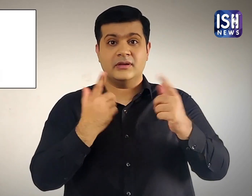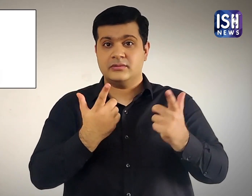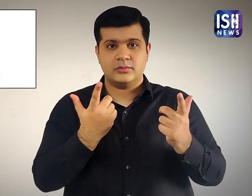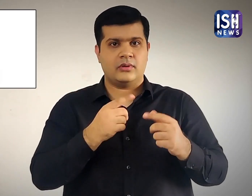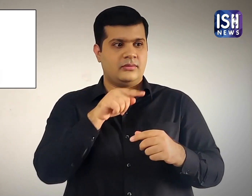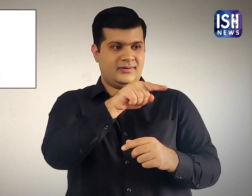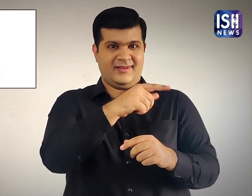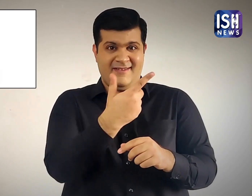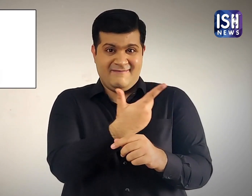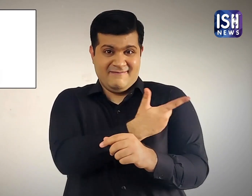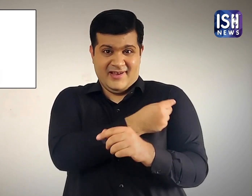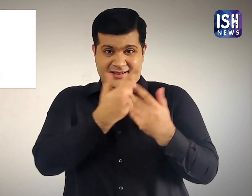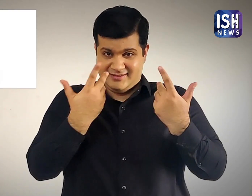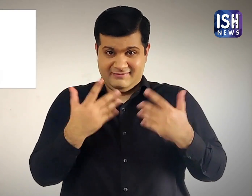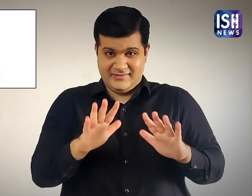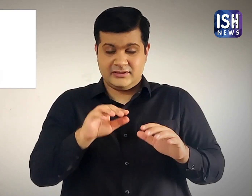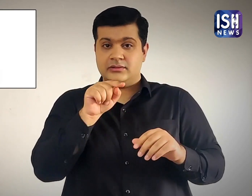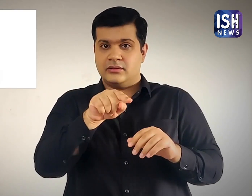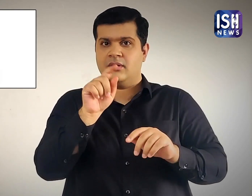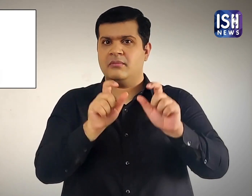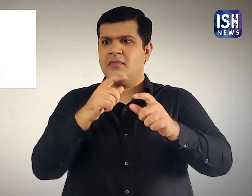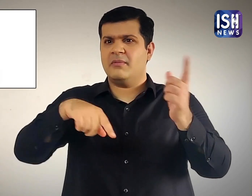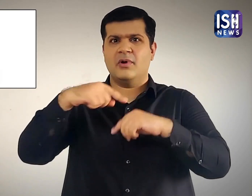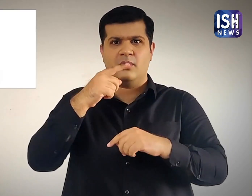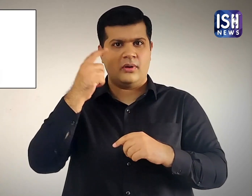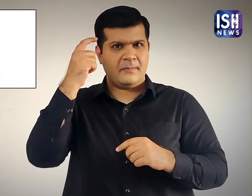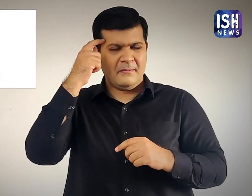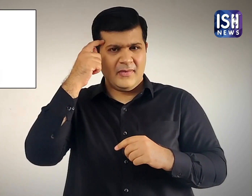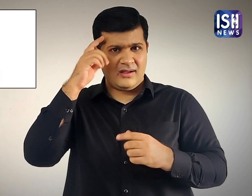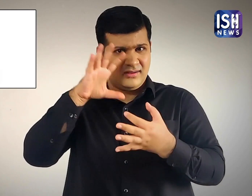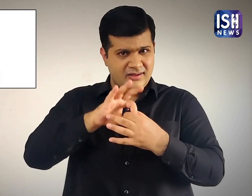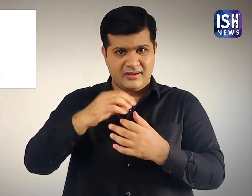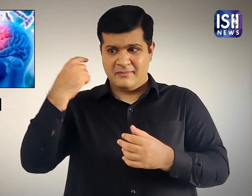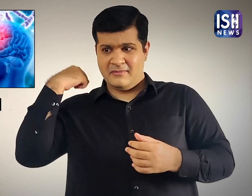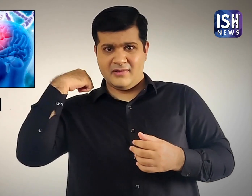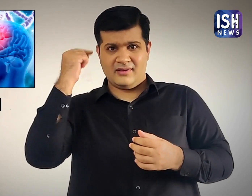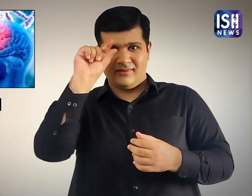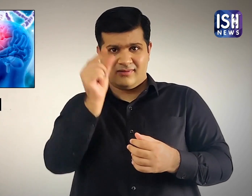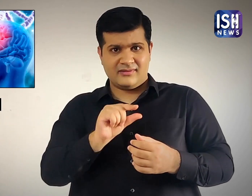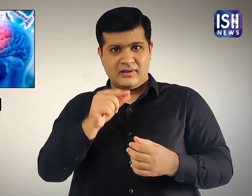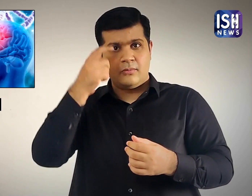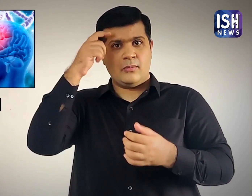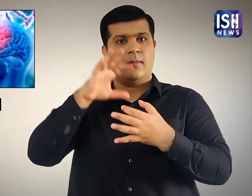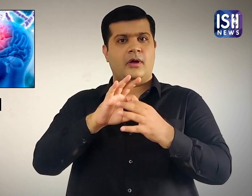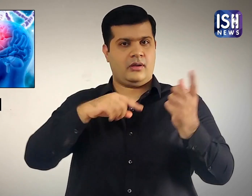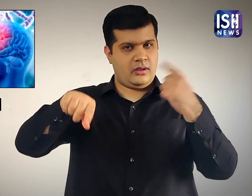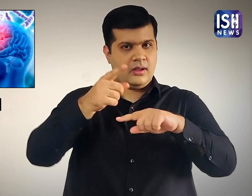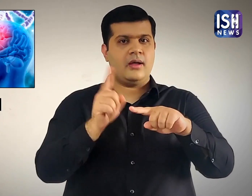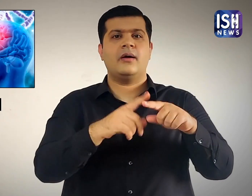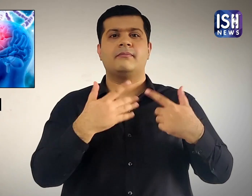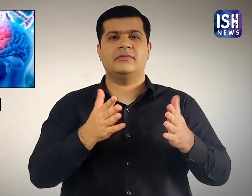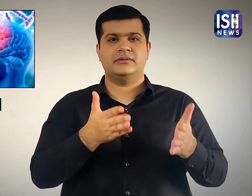In very rare cases, neurological complications have also been reported.